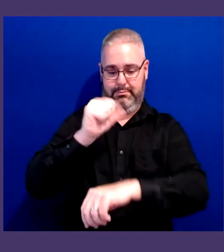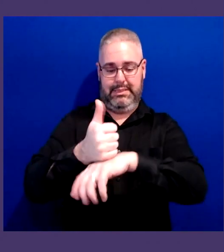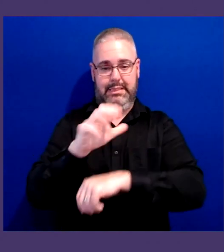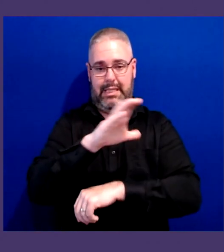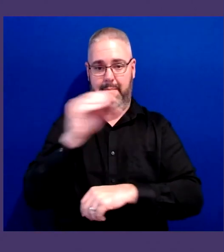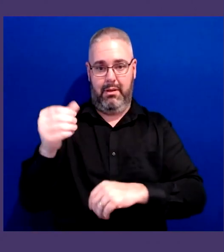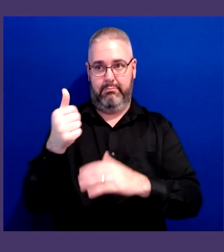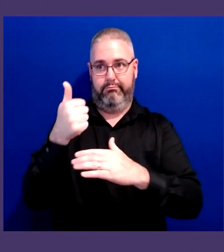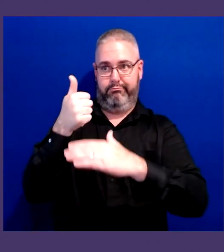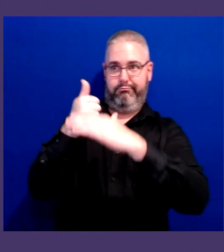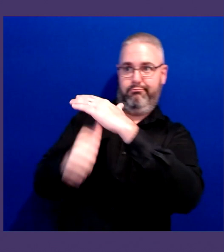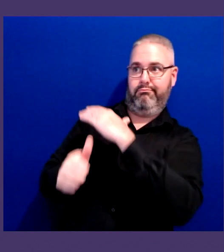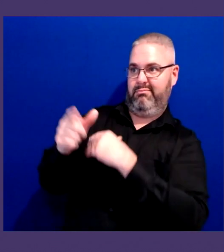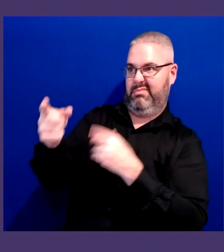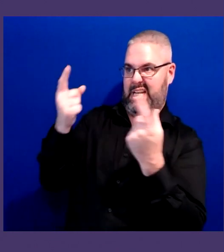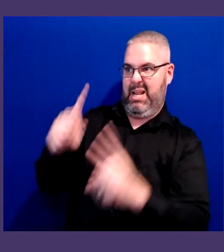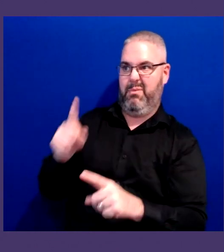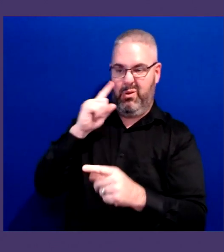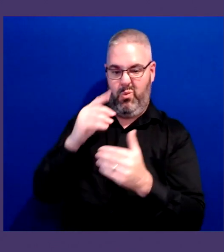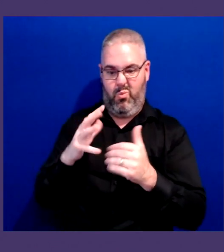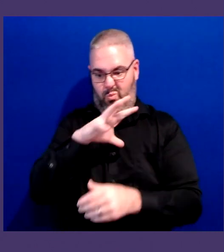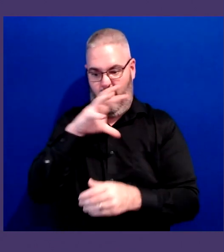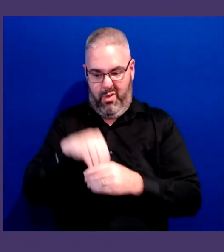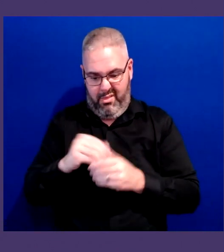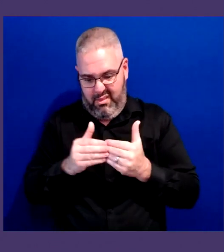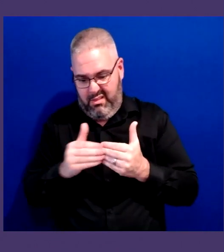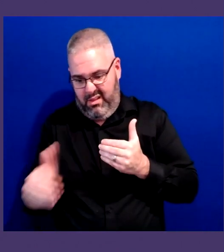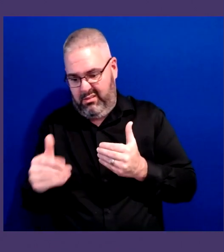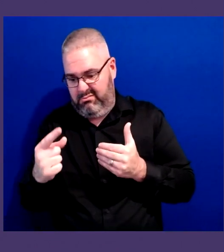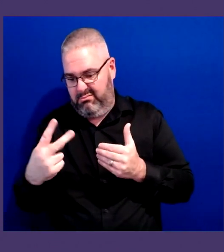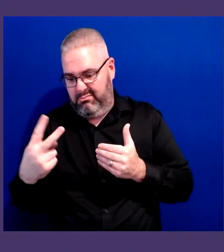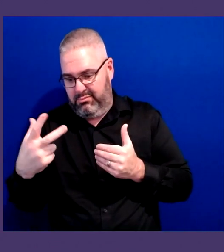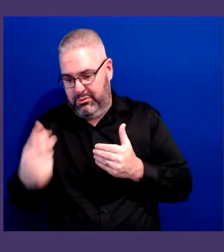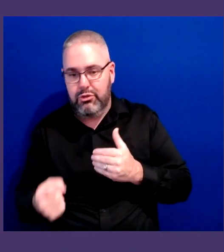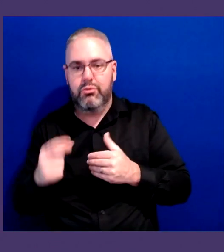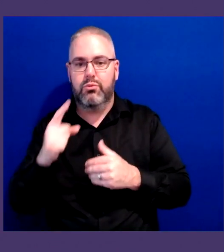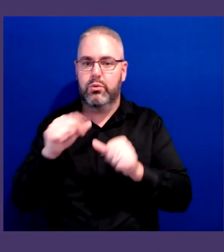in the next couple of years that all need to function sustainably in EU markets.